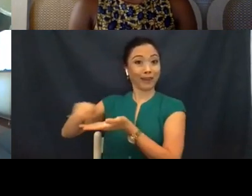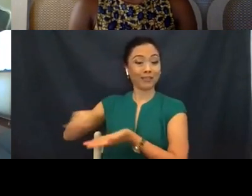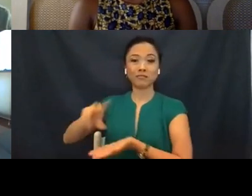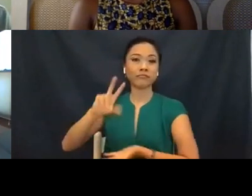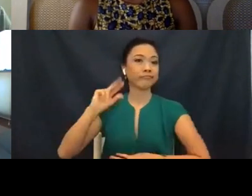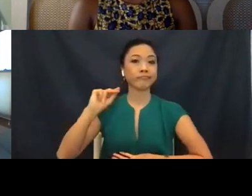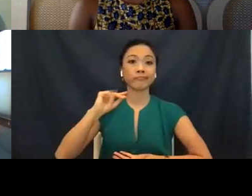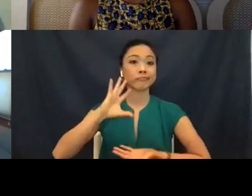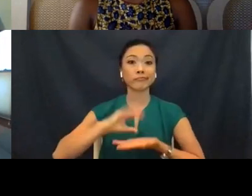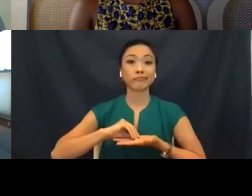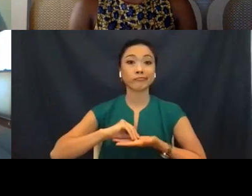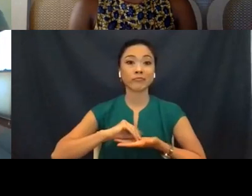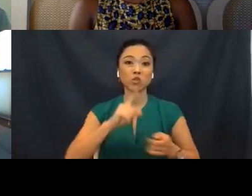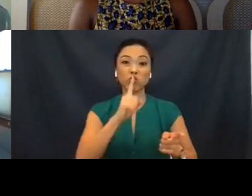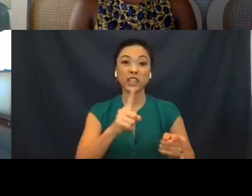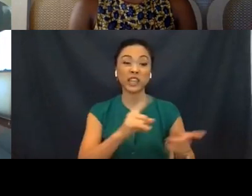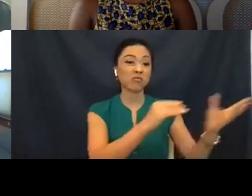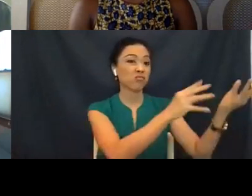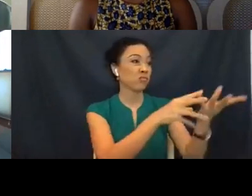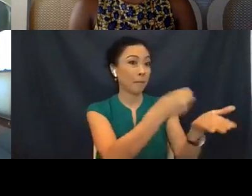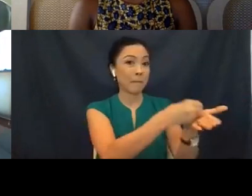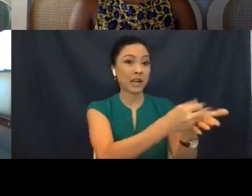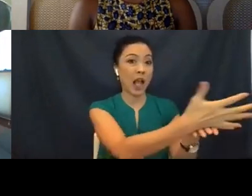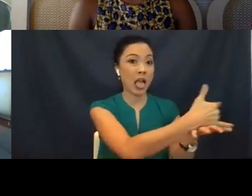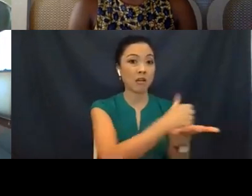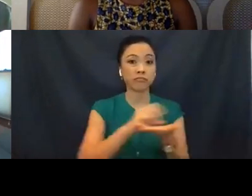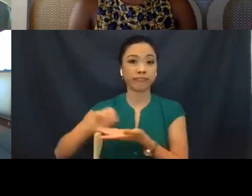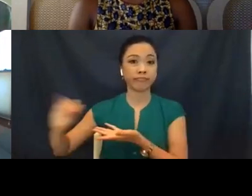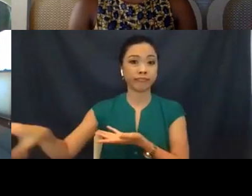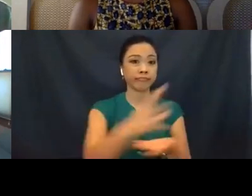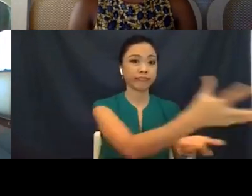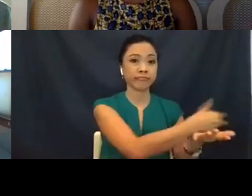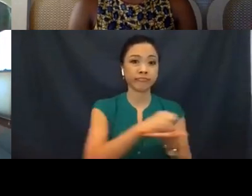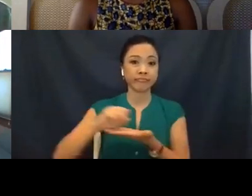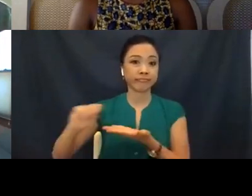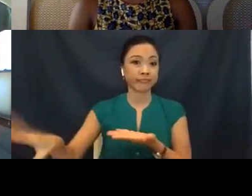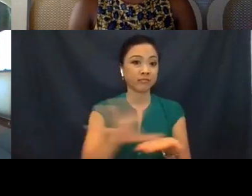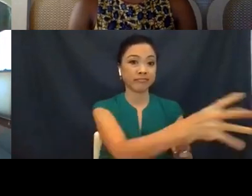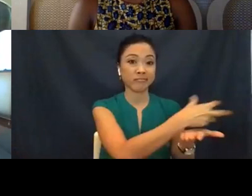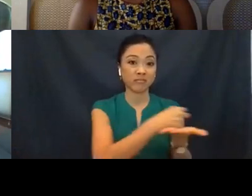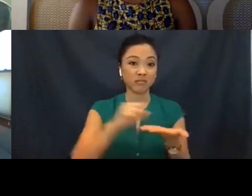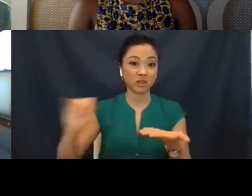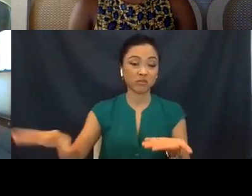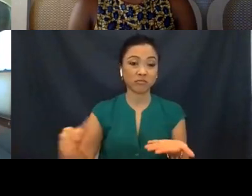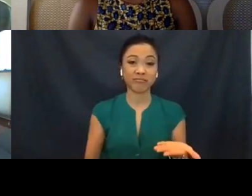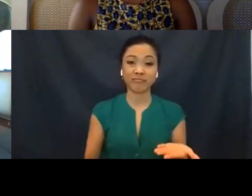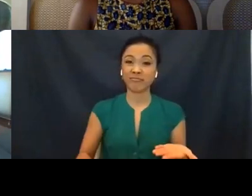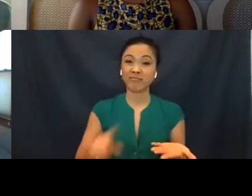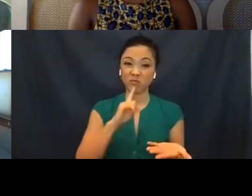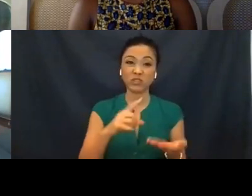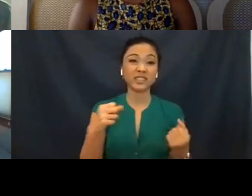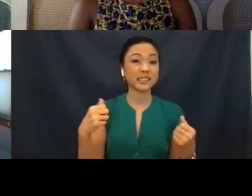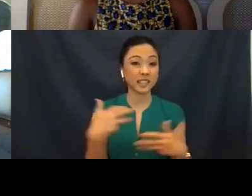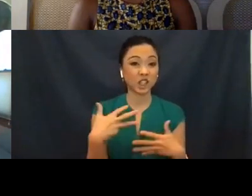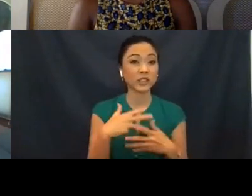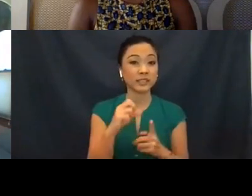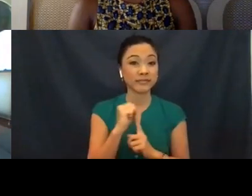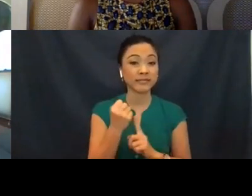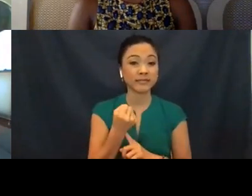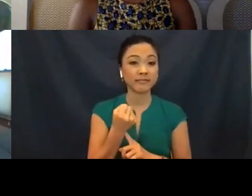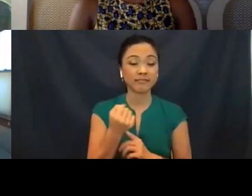scary and it speaks to the inequities that exist for organizations like DTH and Ballet Hispanico and Urban Bush Woman frankly where